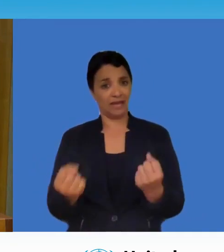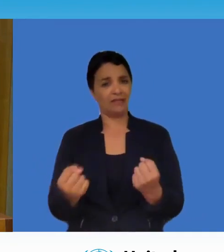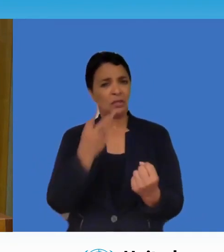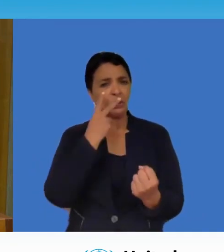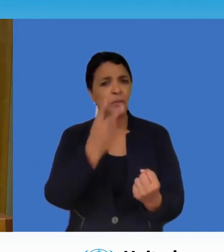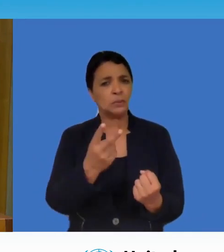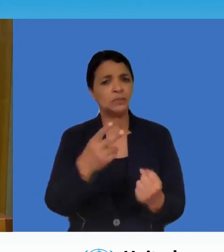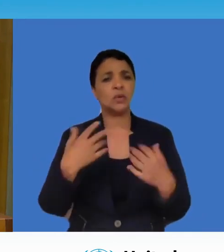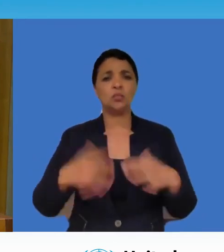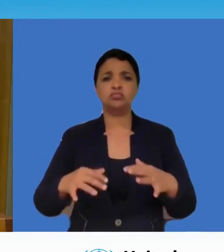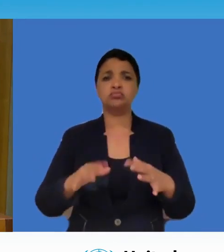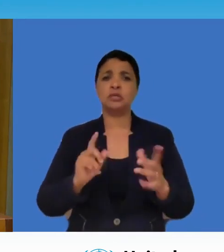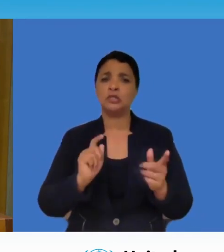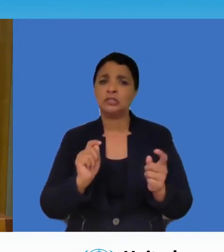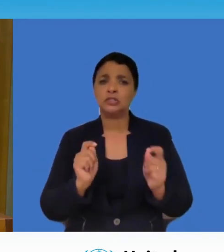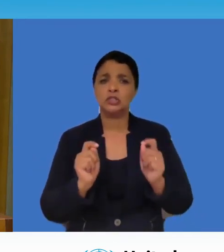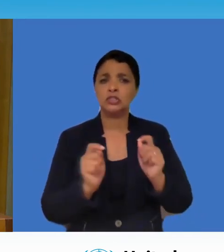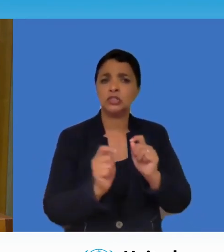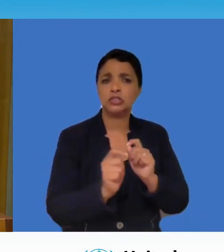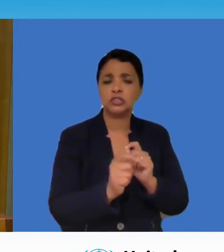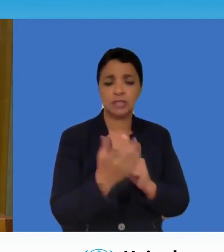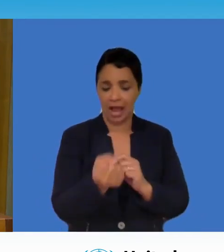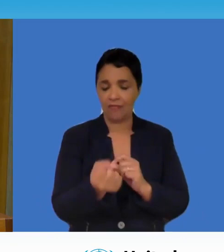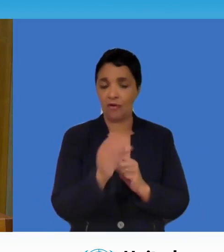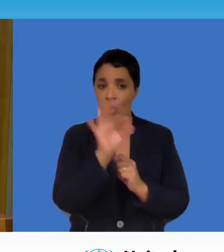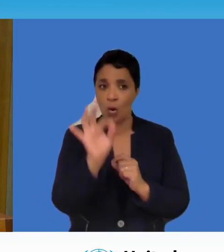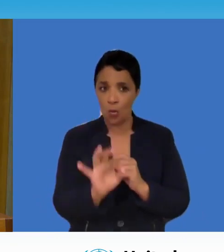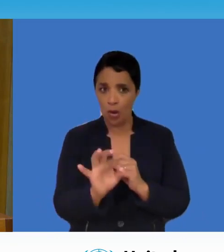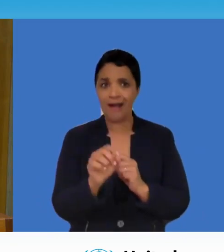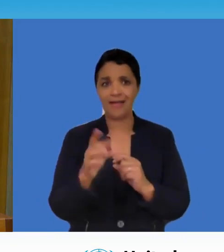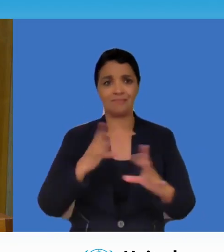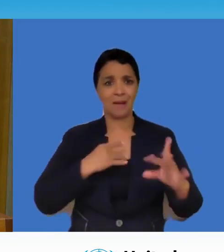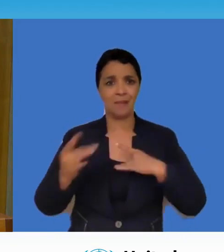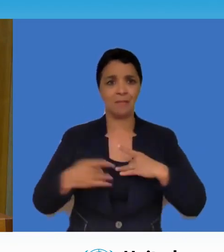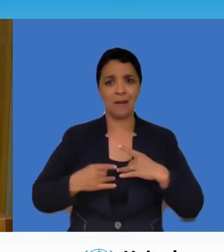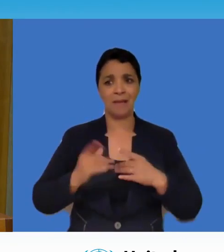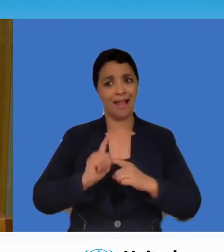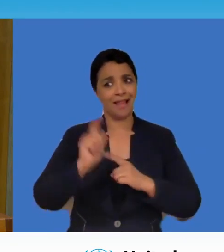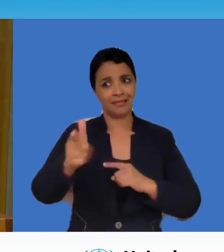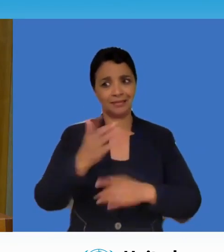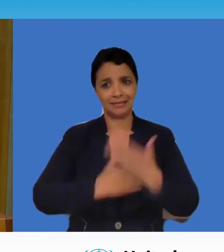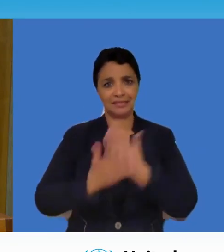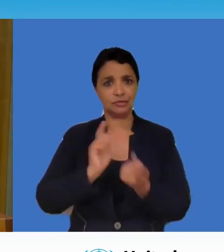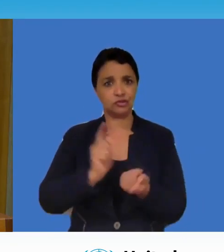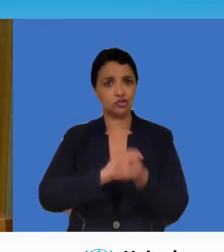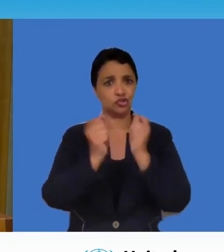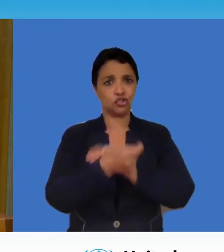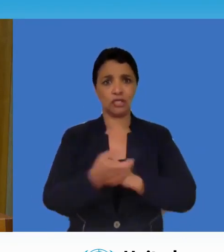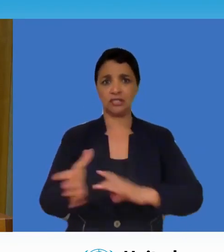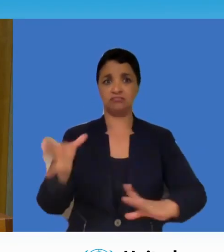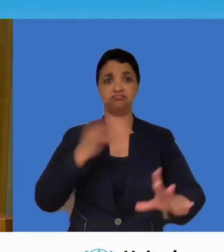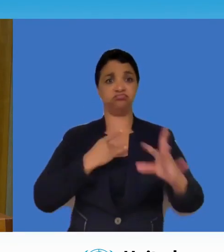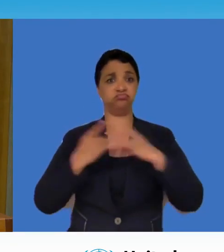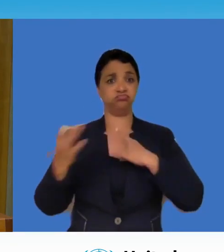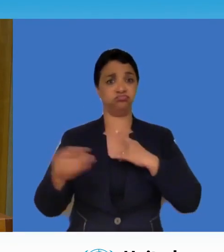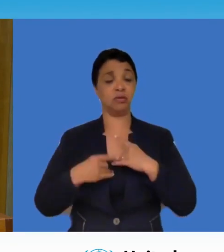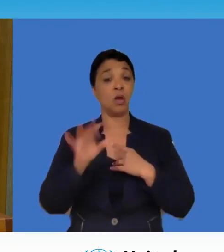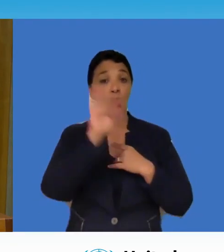conflict where you can see the changing phase of the society because of um you know the the